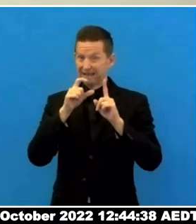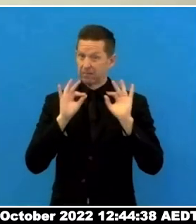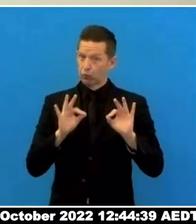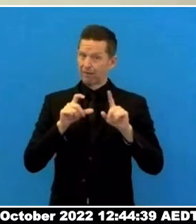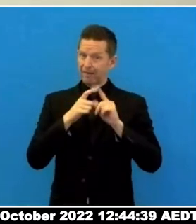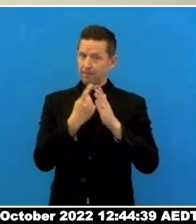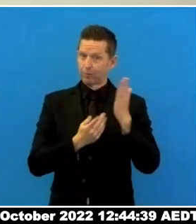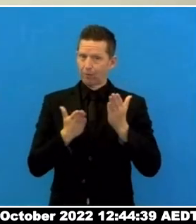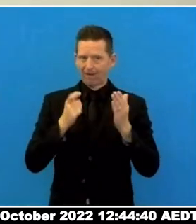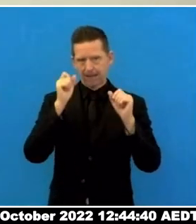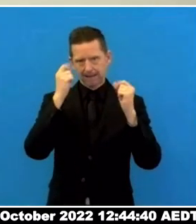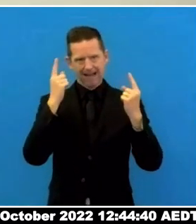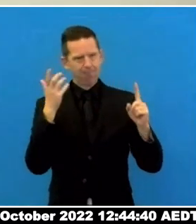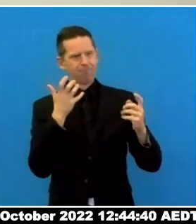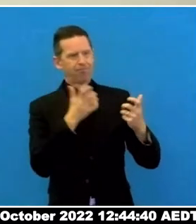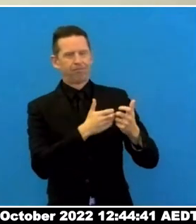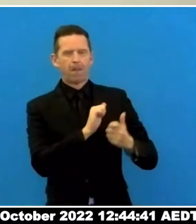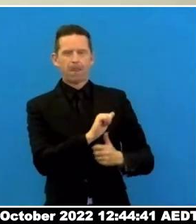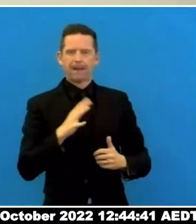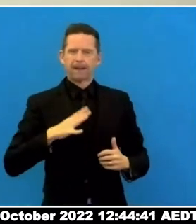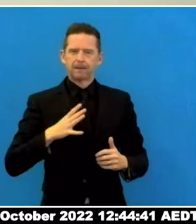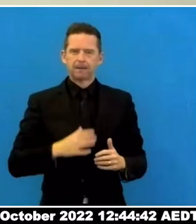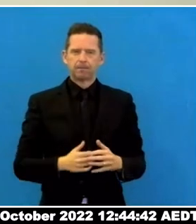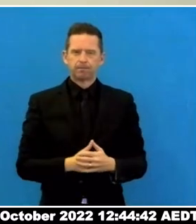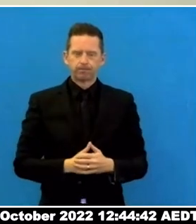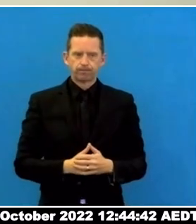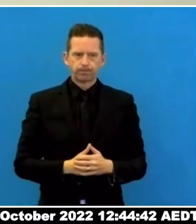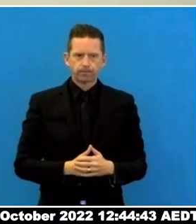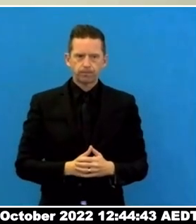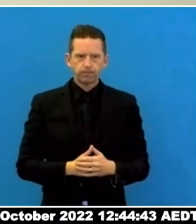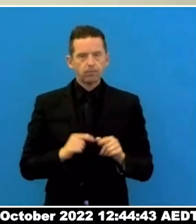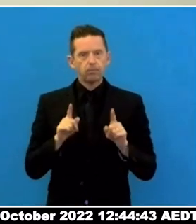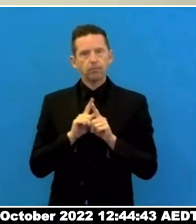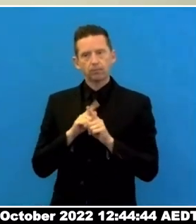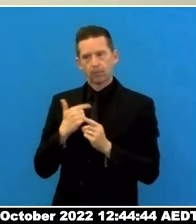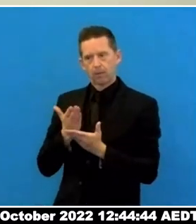In terms of the other thing I would like to say is that we provided with you what we call the ITRSM,